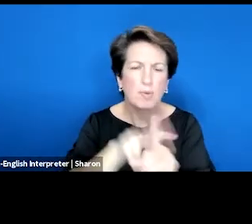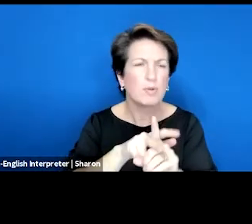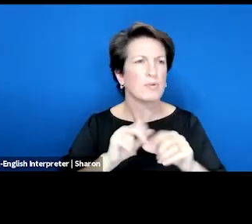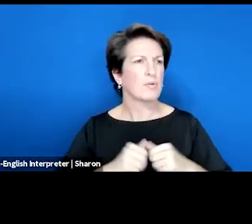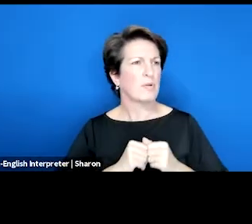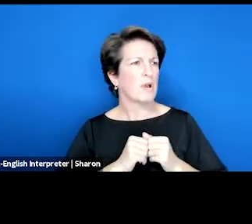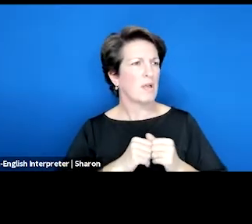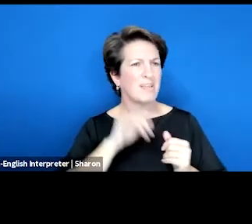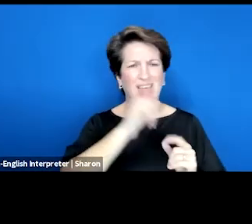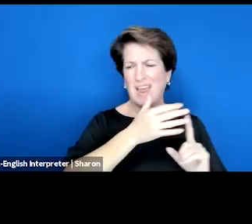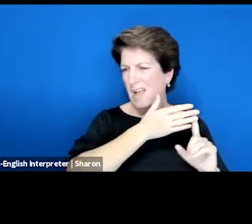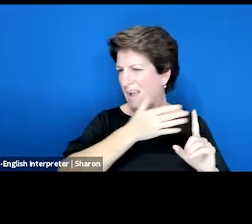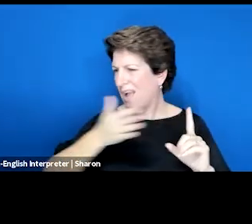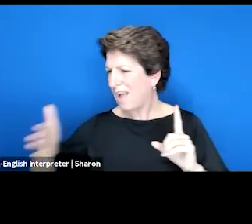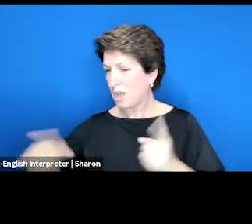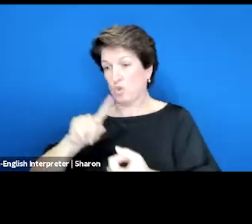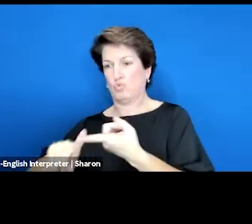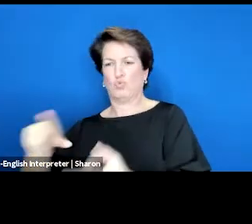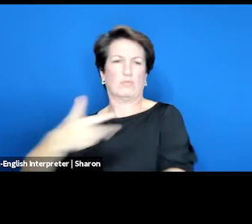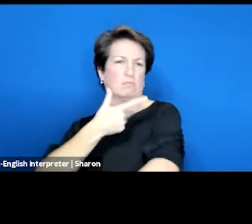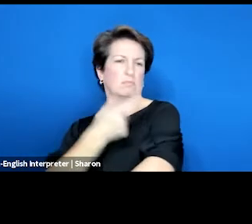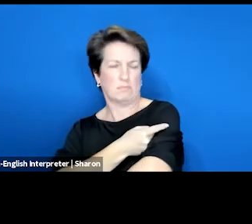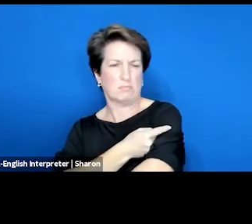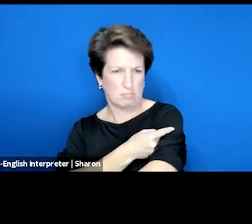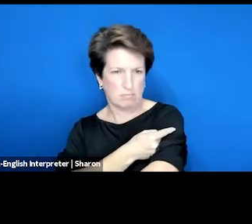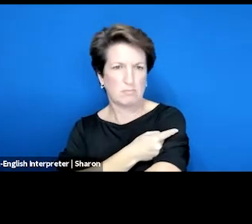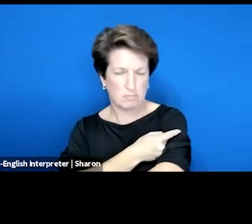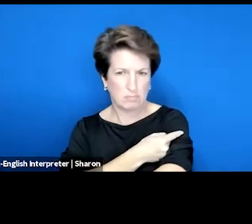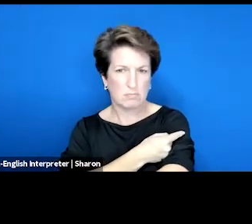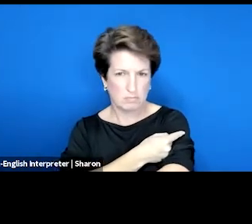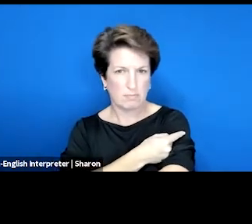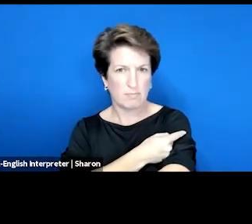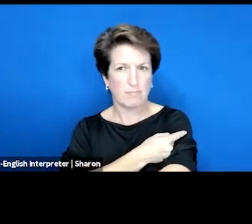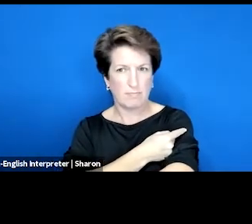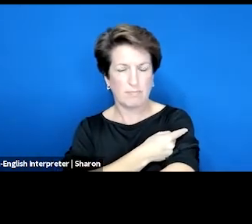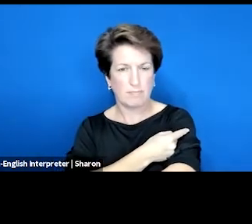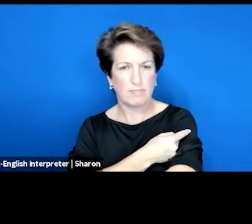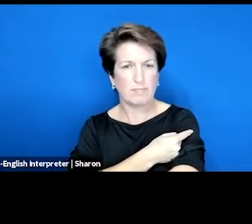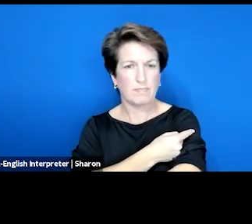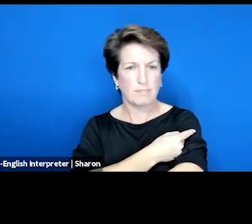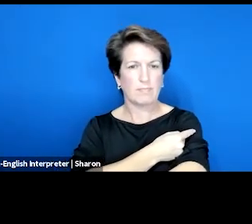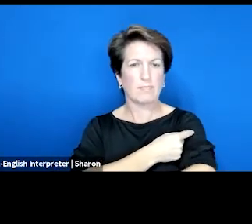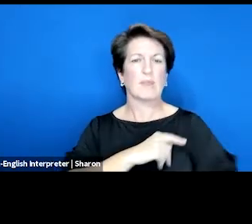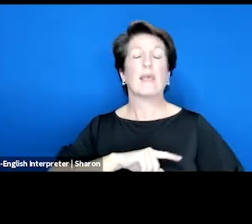for equitable access to vaccinations, vaccines being our way out of this frankly. Equitable access to vaccination is of